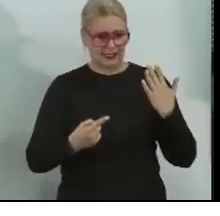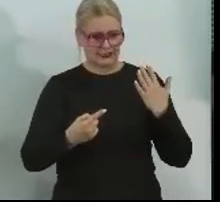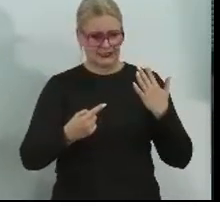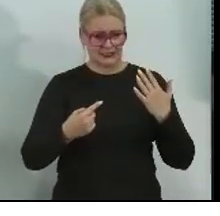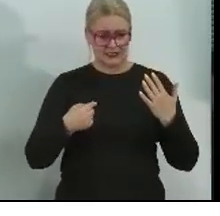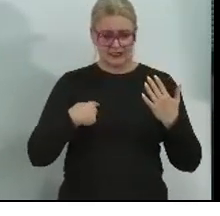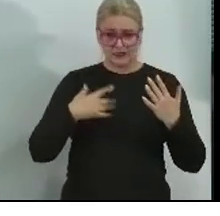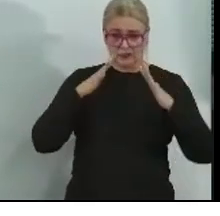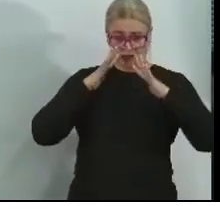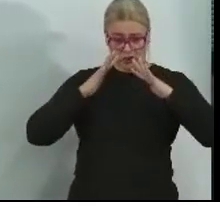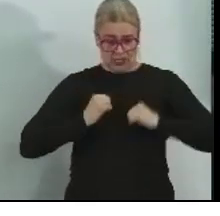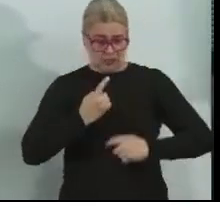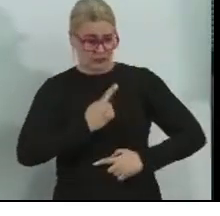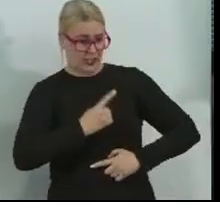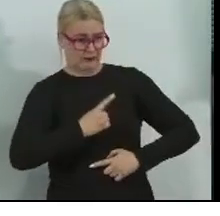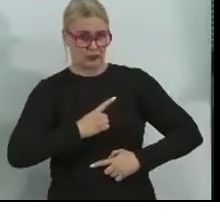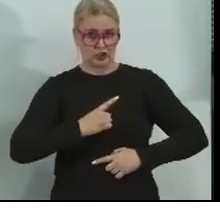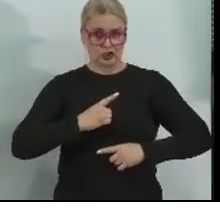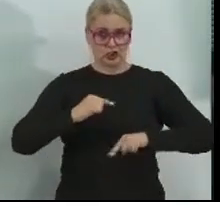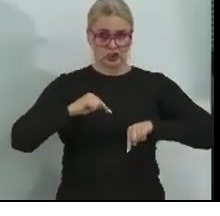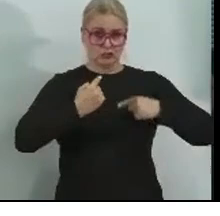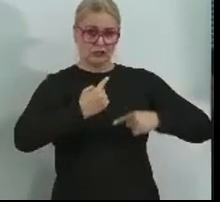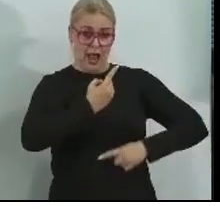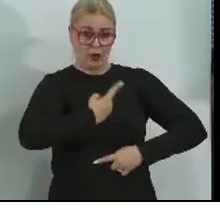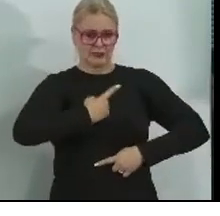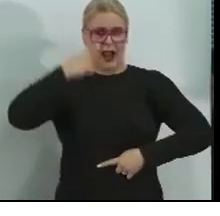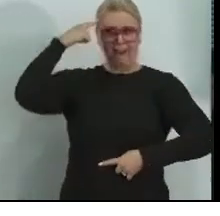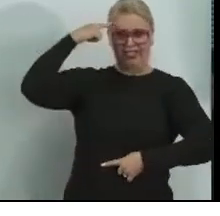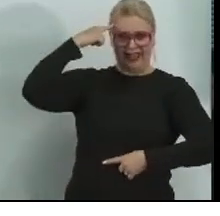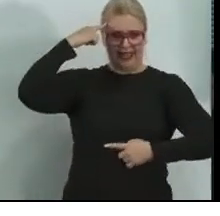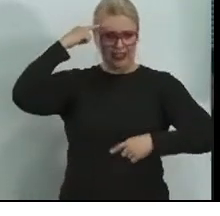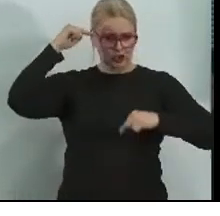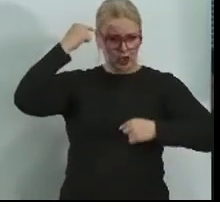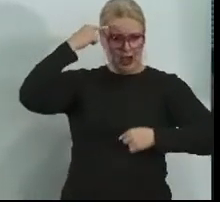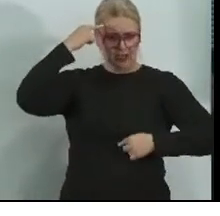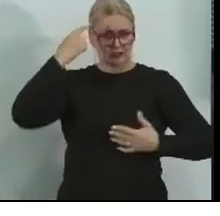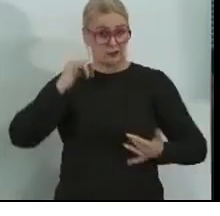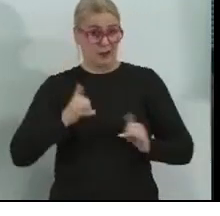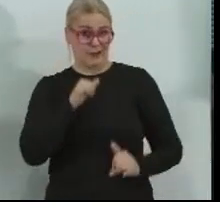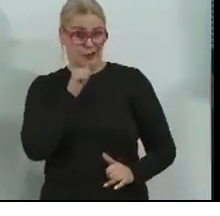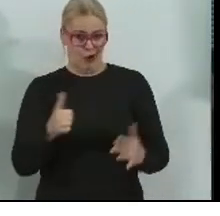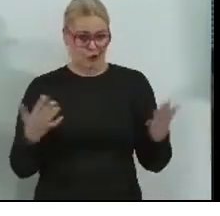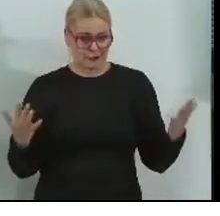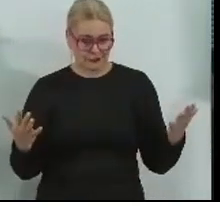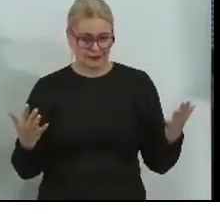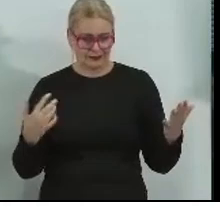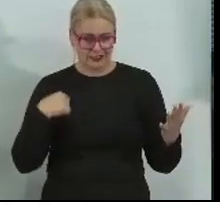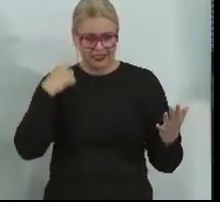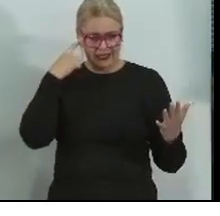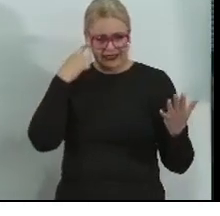wants to tap into that and really not make people utterly uncomfortable, but go, well, actually, if